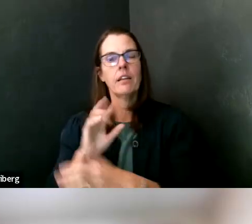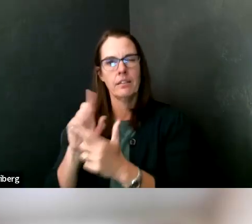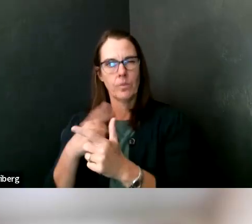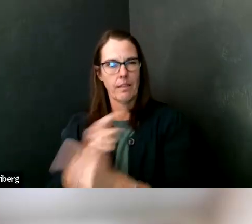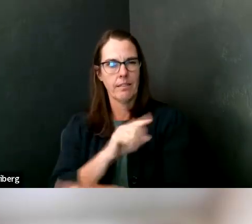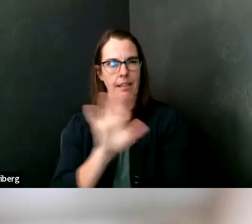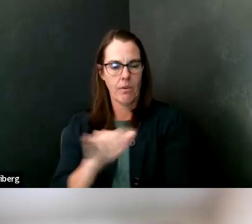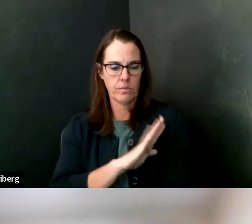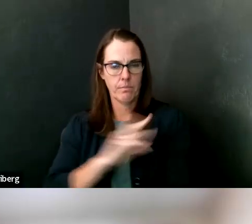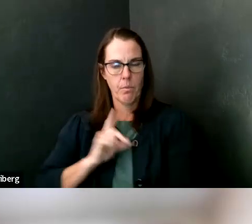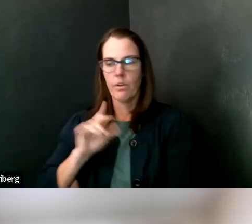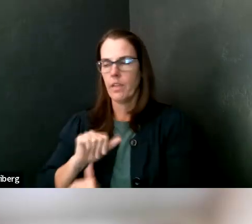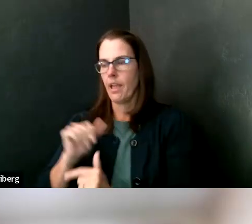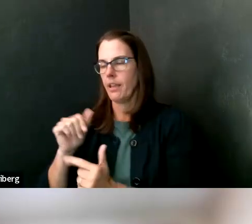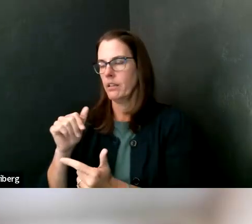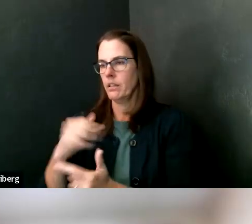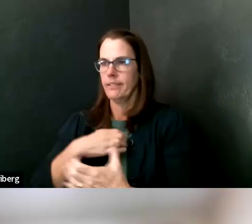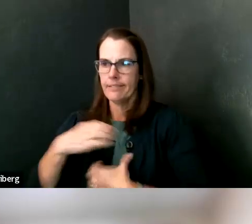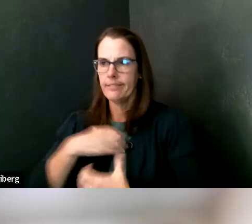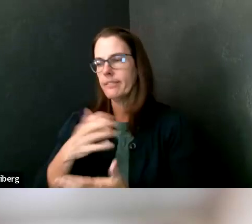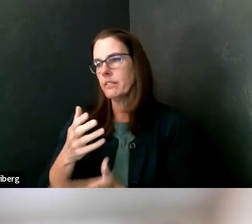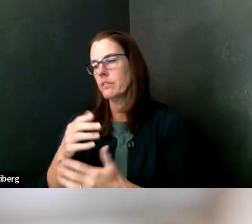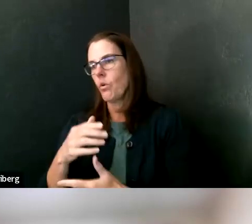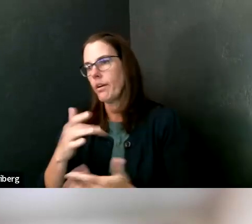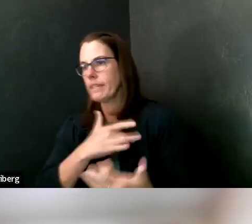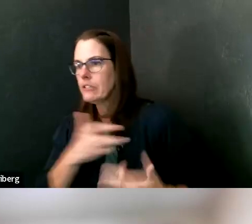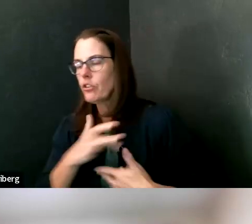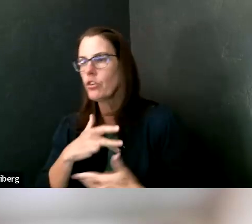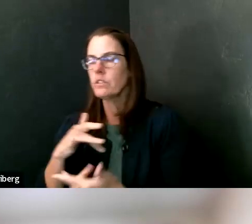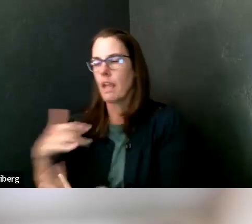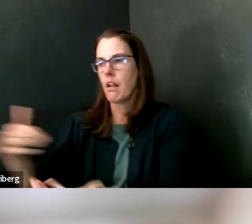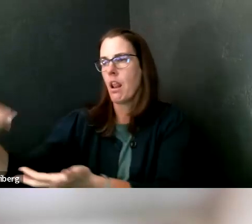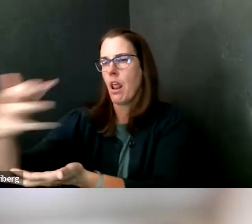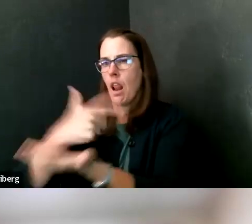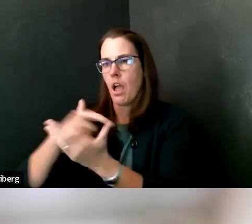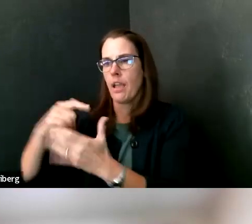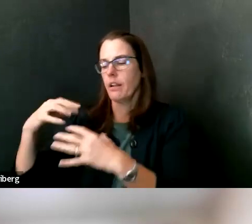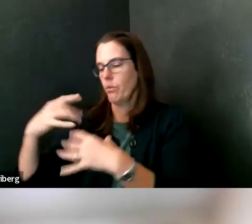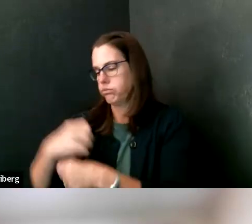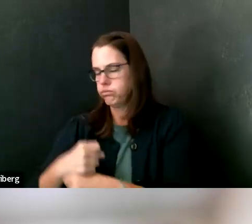to us. That sounds like a really great idea um that we maybe should look into.